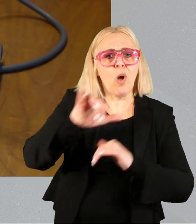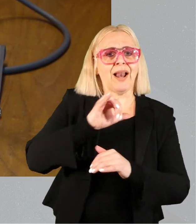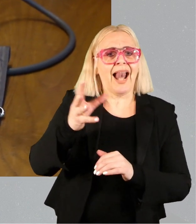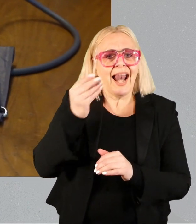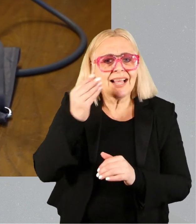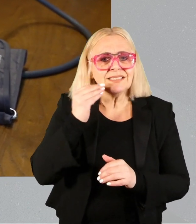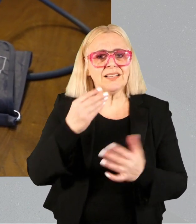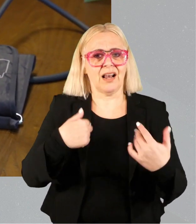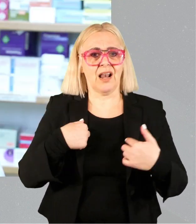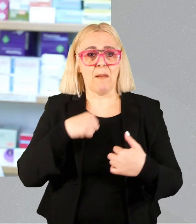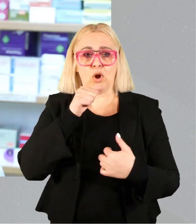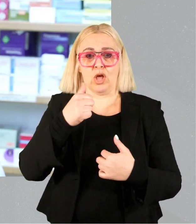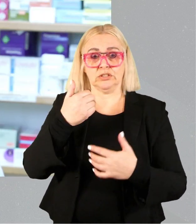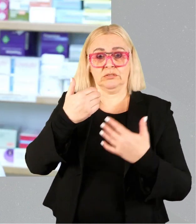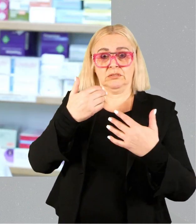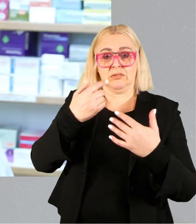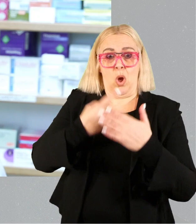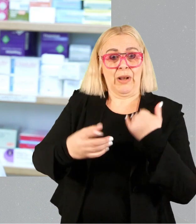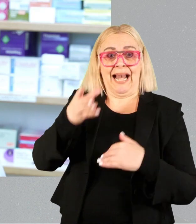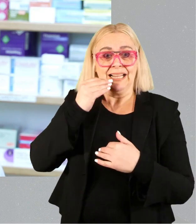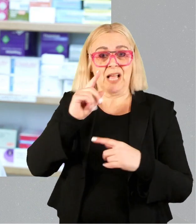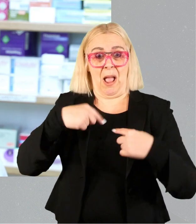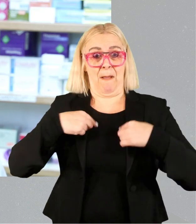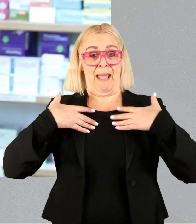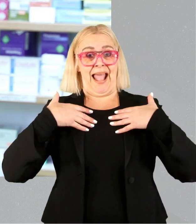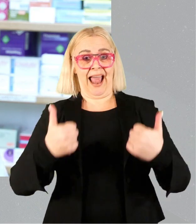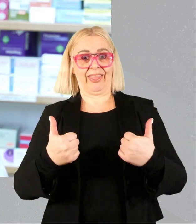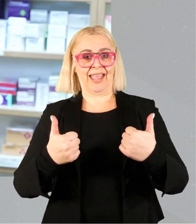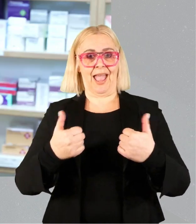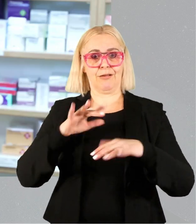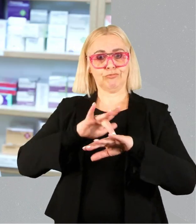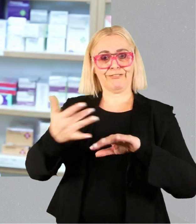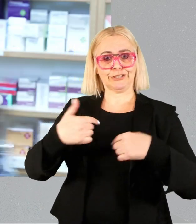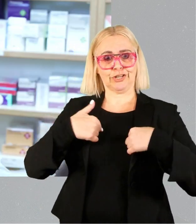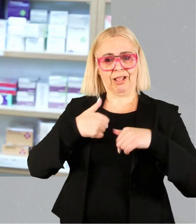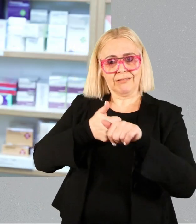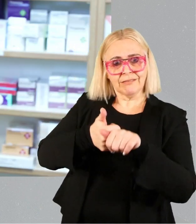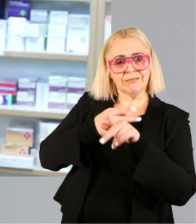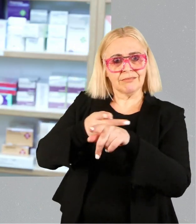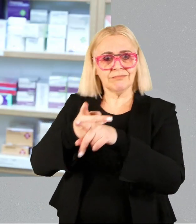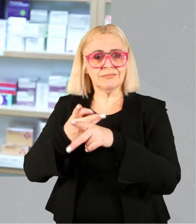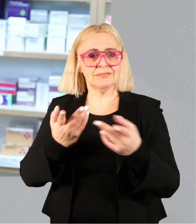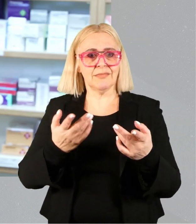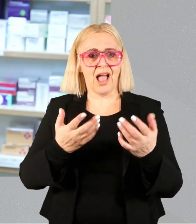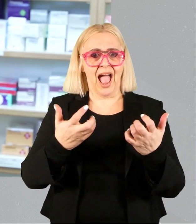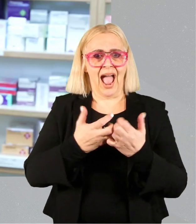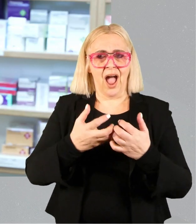I'm a health-care professional. I can actually do something to help with all of this. How do we let people know that you can access help?